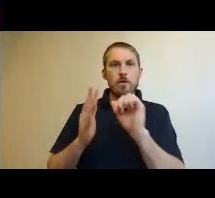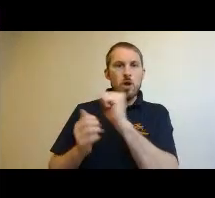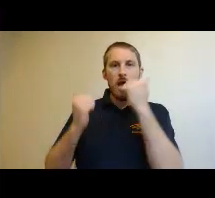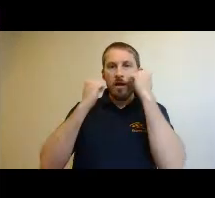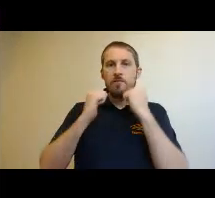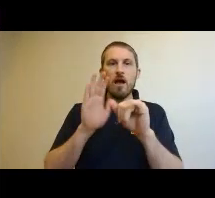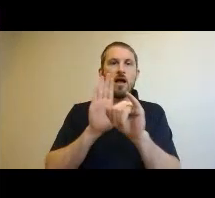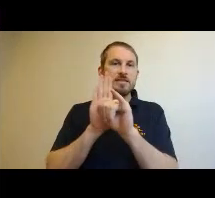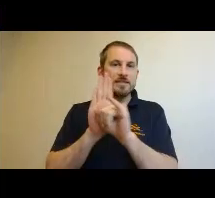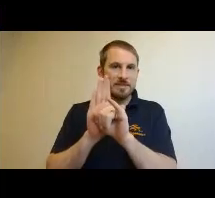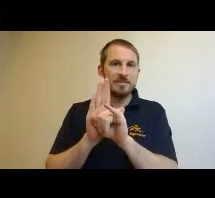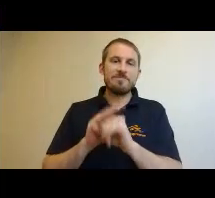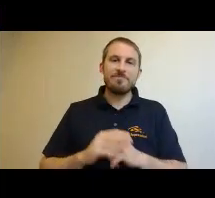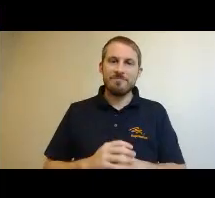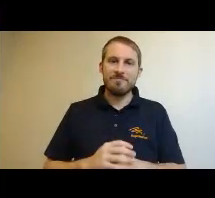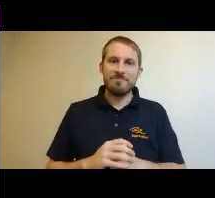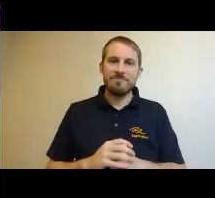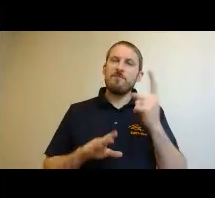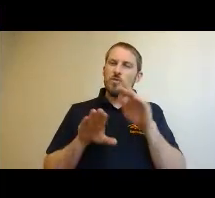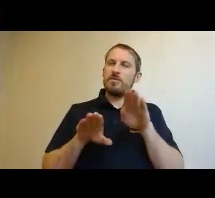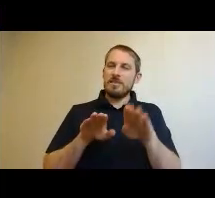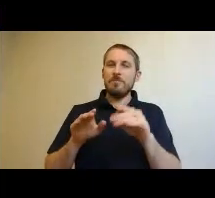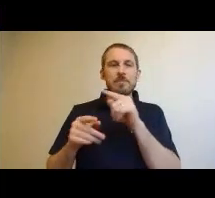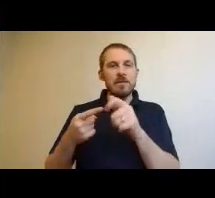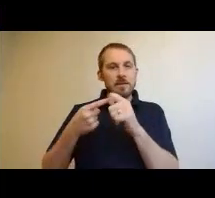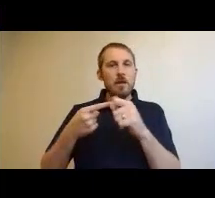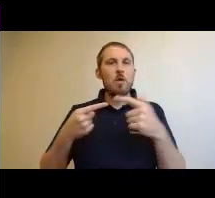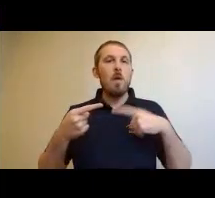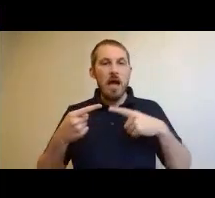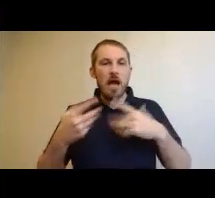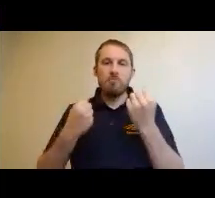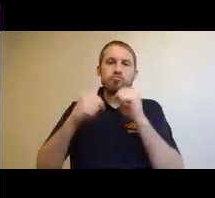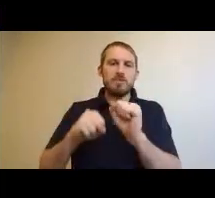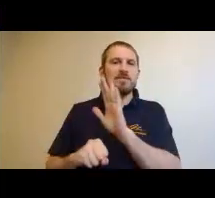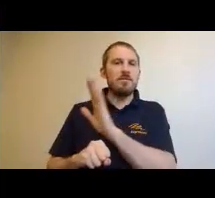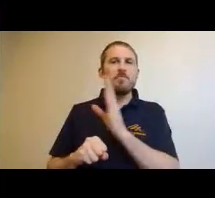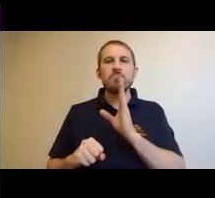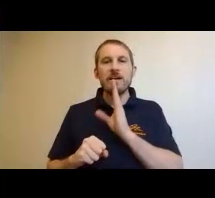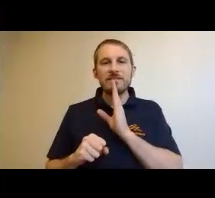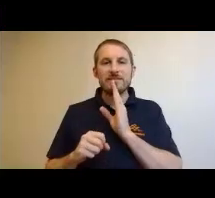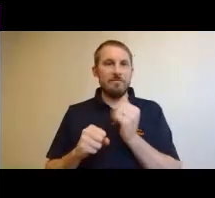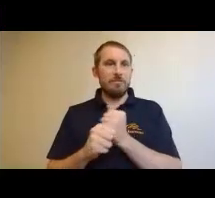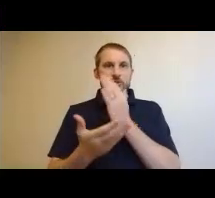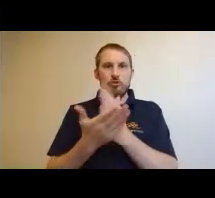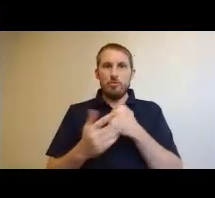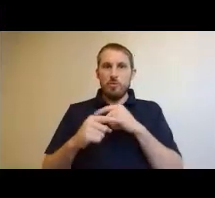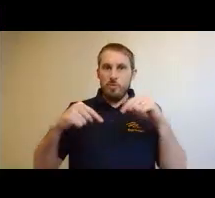This step is about protecting people's privacy and ensures we're only sharing personal information